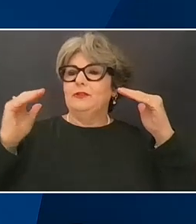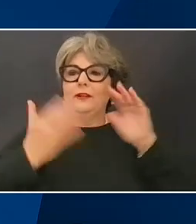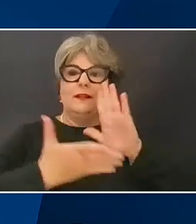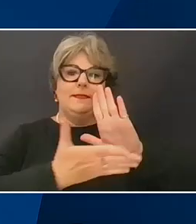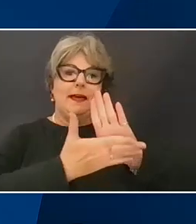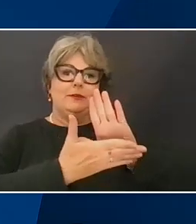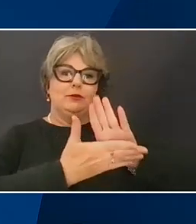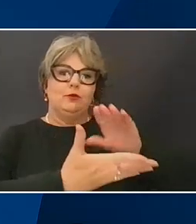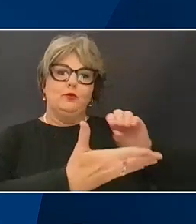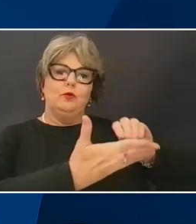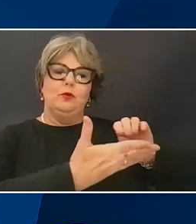those interactions.